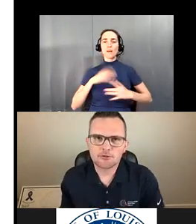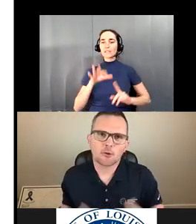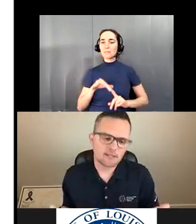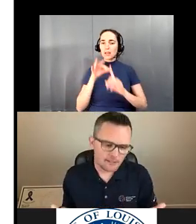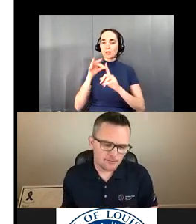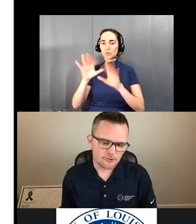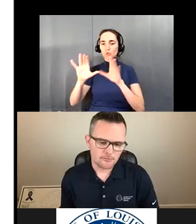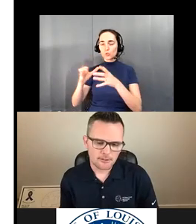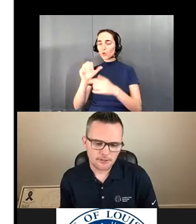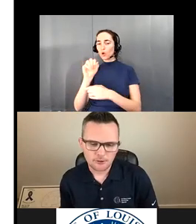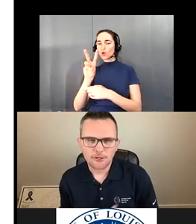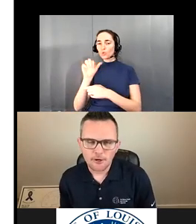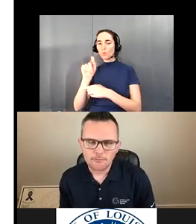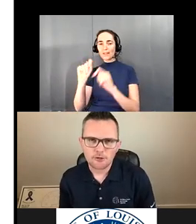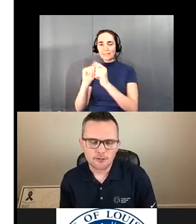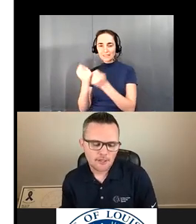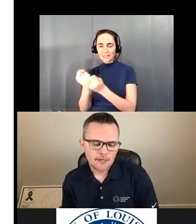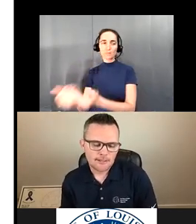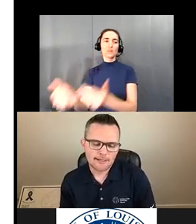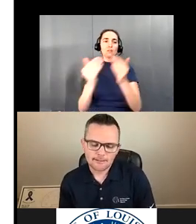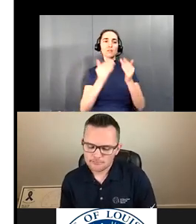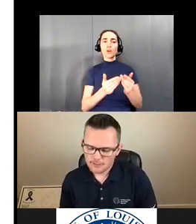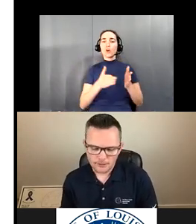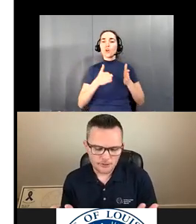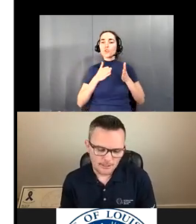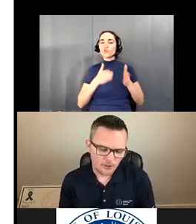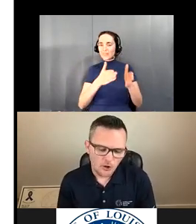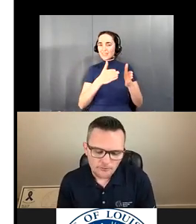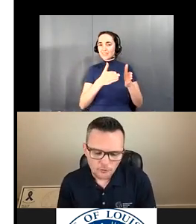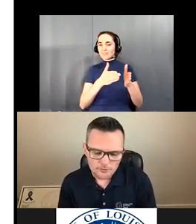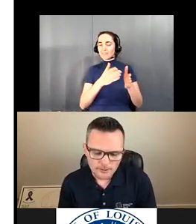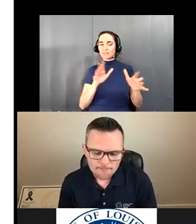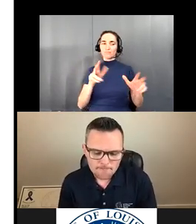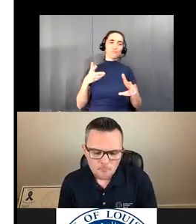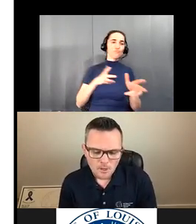SWAT team some street Crimes Unit, had a had a good time in law enforcement.